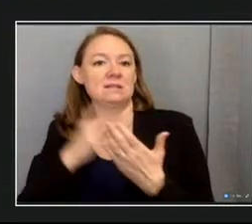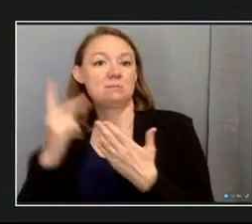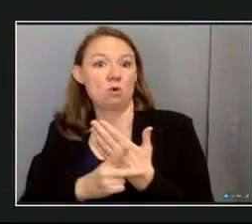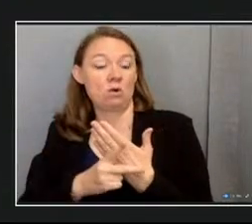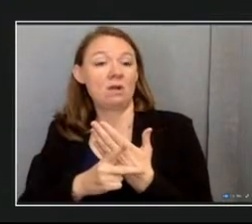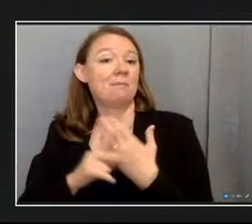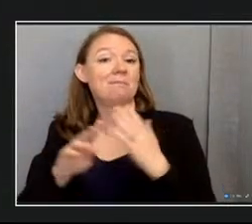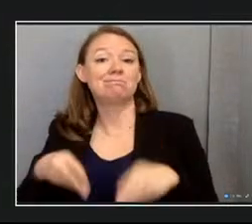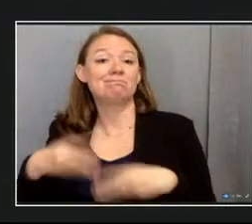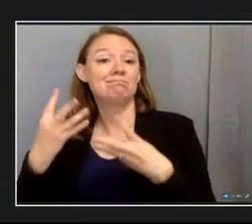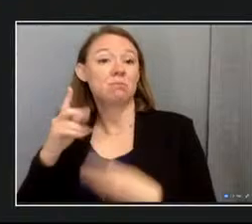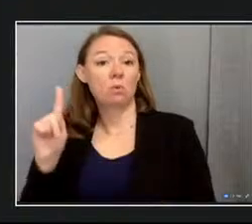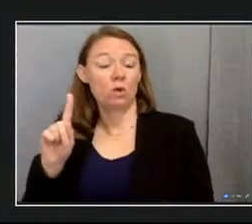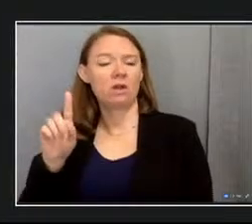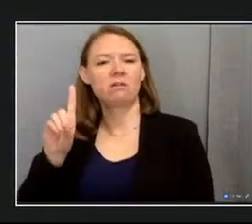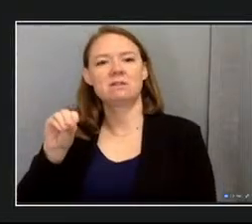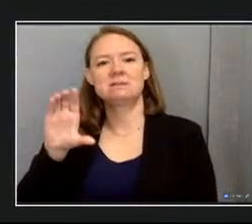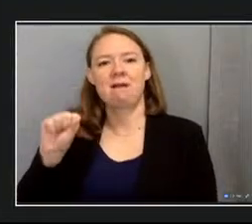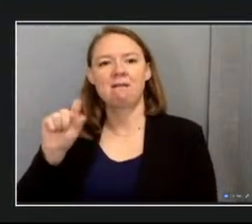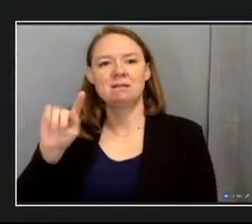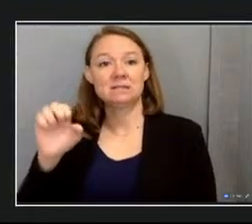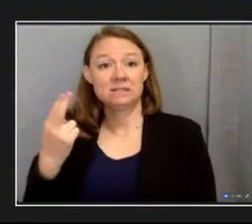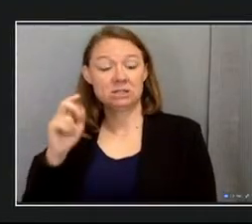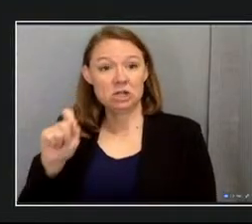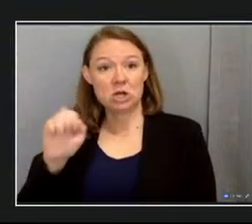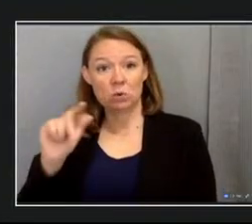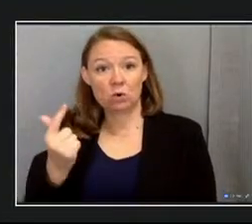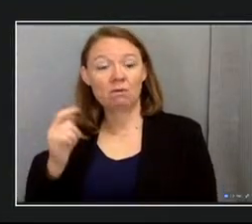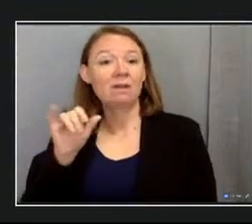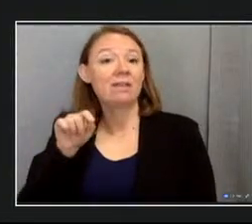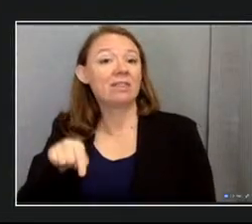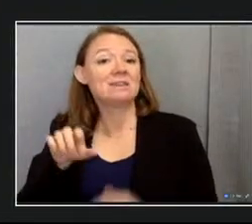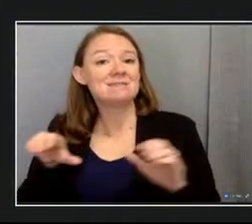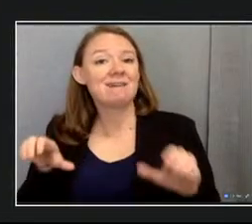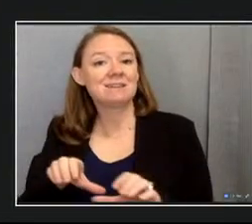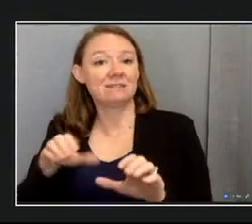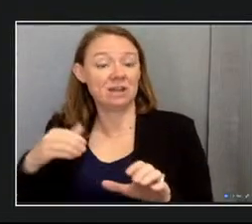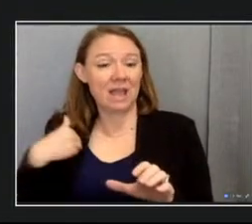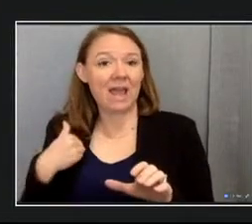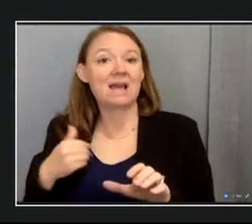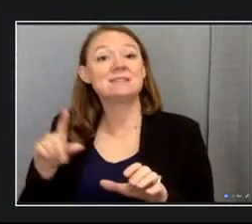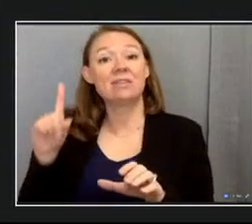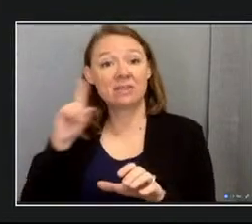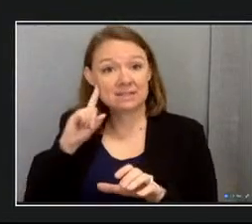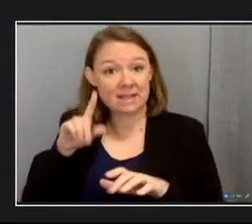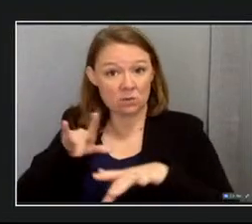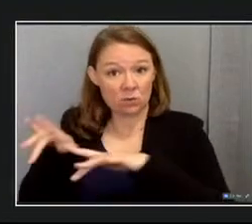activity features the sound recording from that very famous Easter Sunday